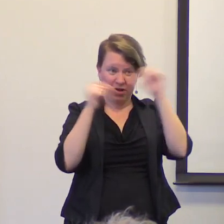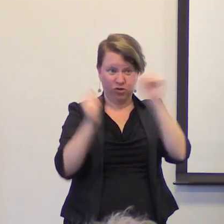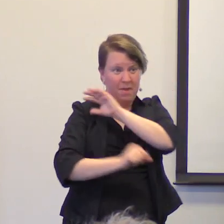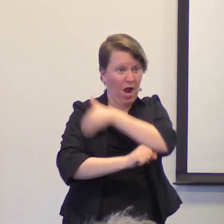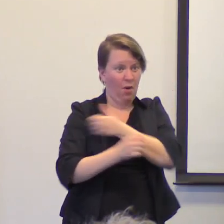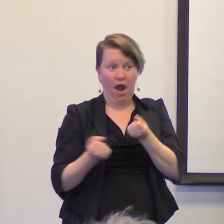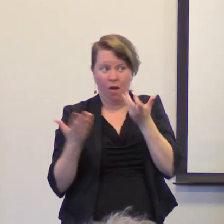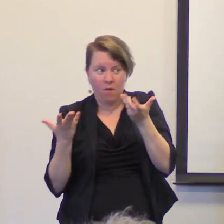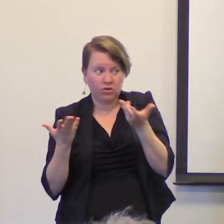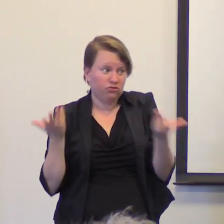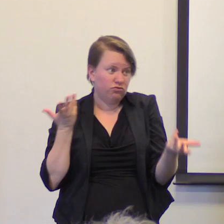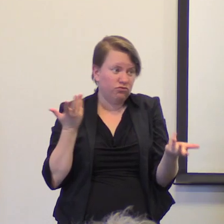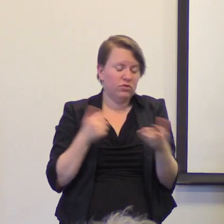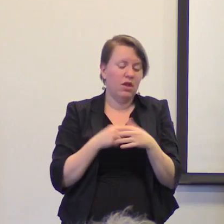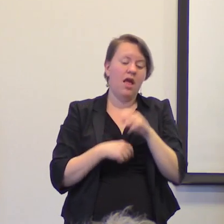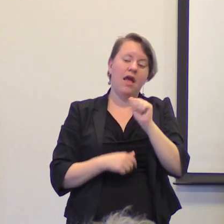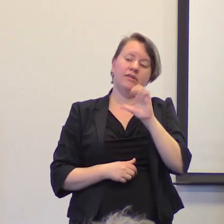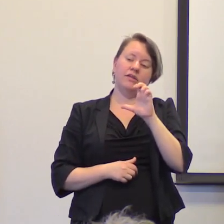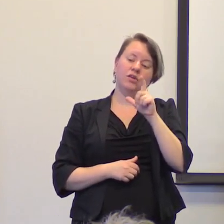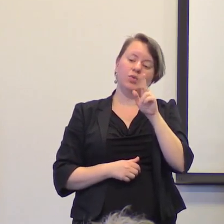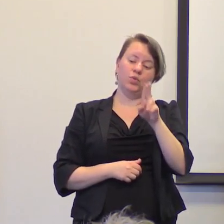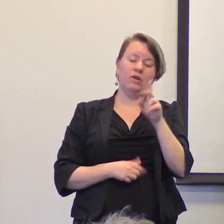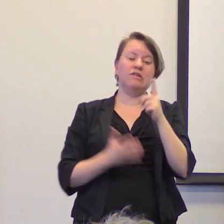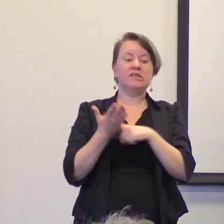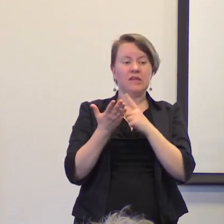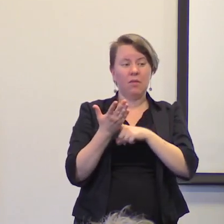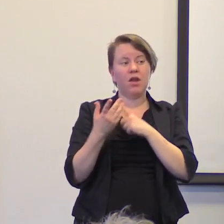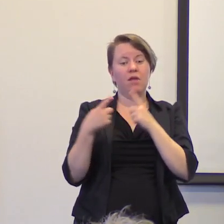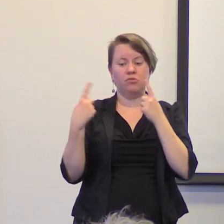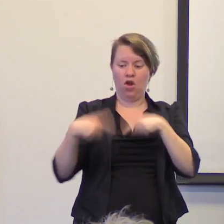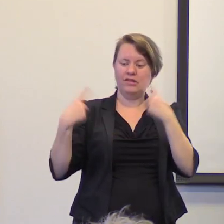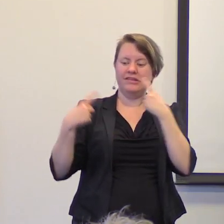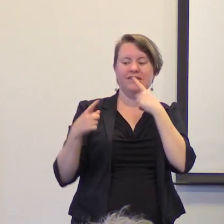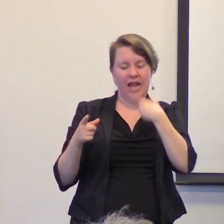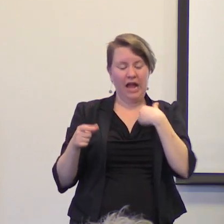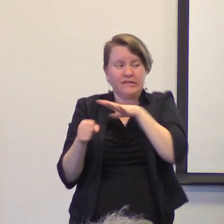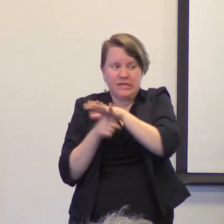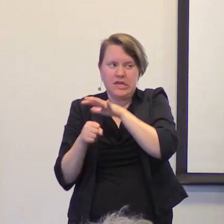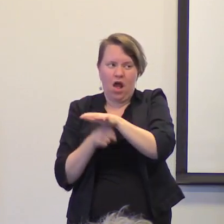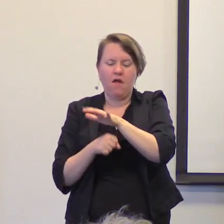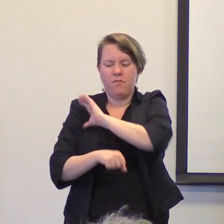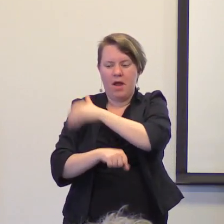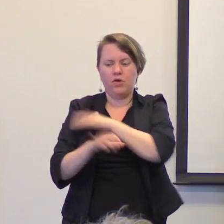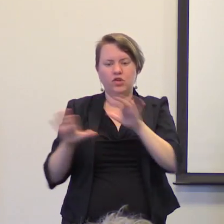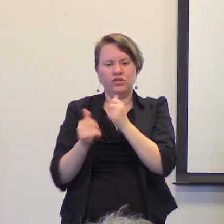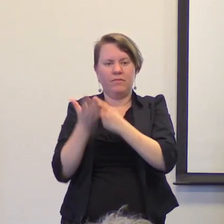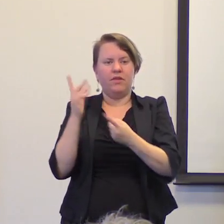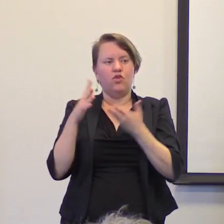Now, the ACLU has sometimes argued that the president has enough power to do something by executive order.